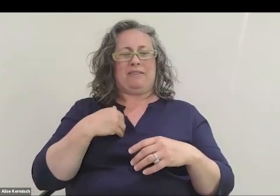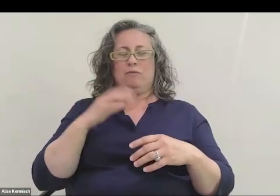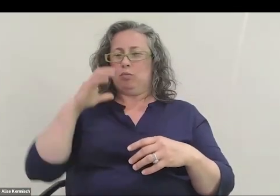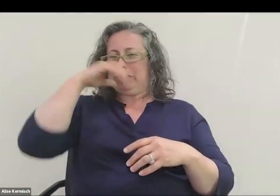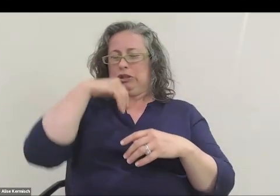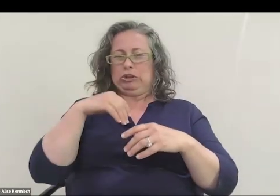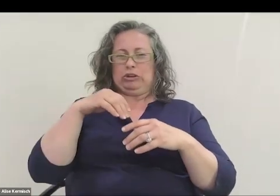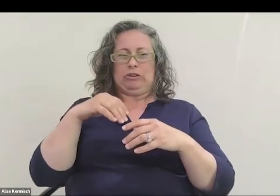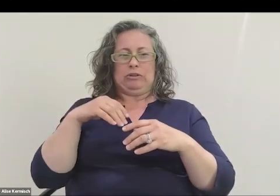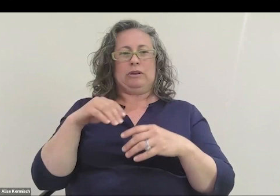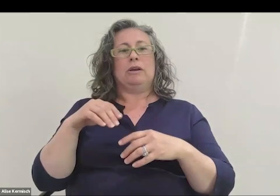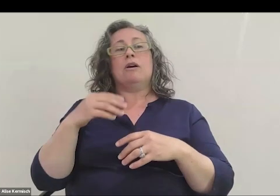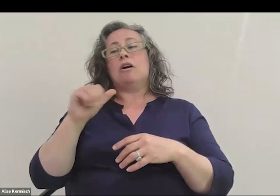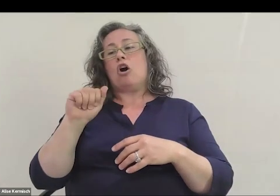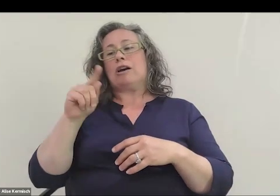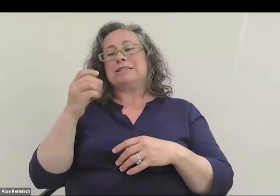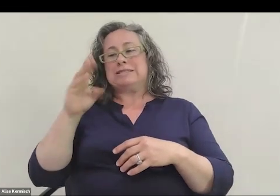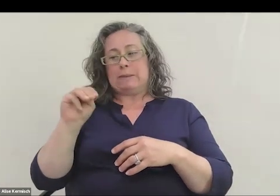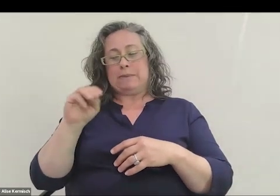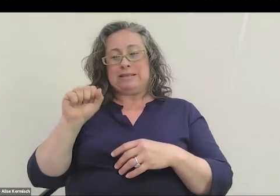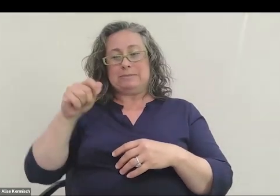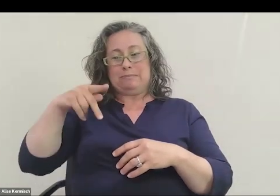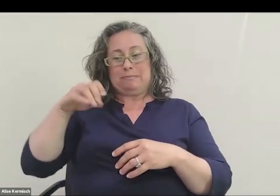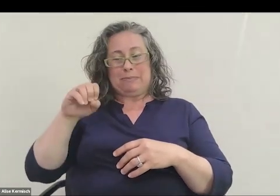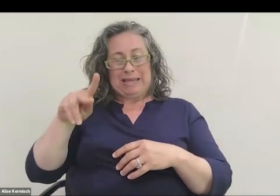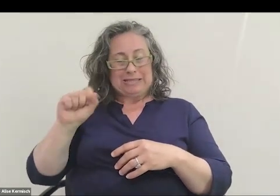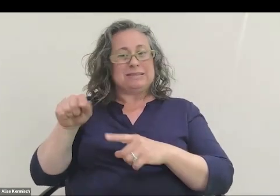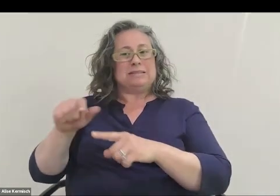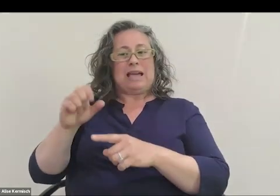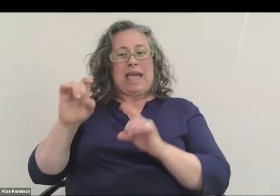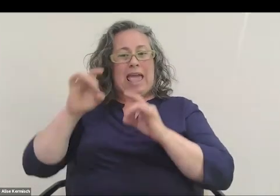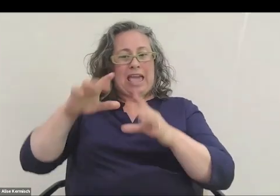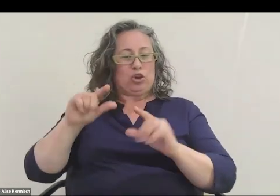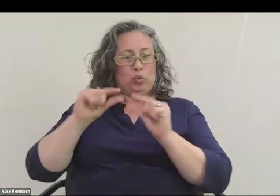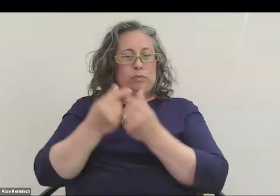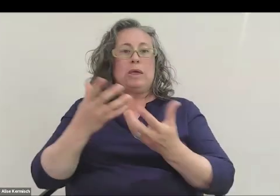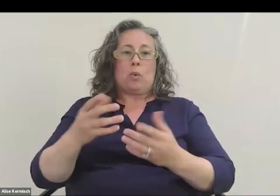Autism Speaks is a hate group because they want to eliminate people with autism.